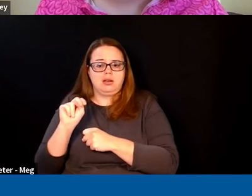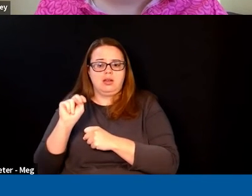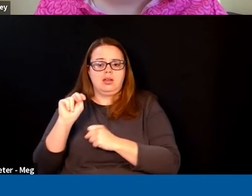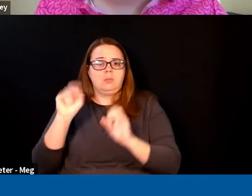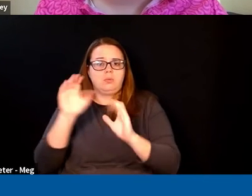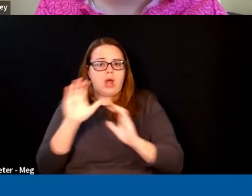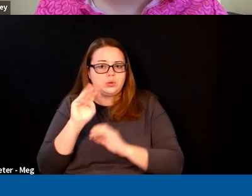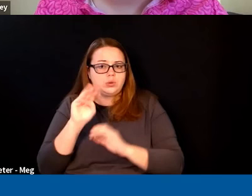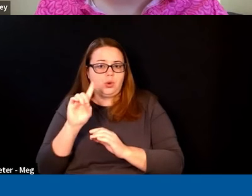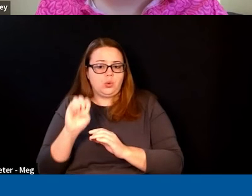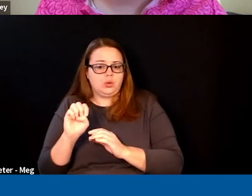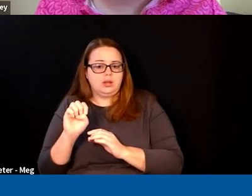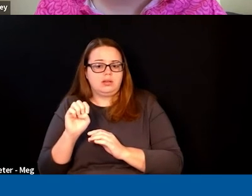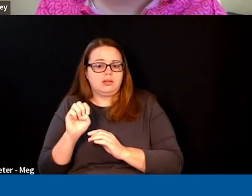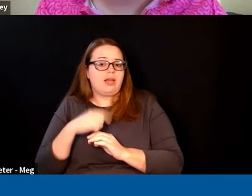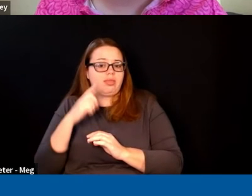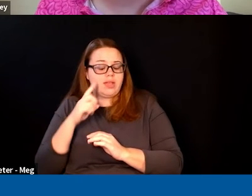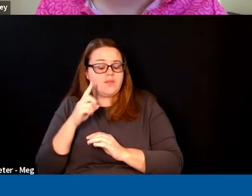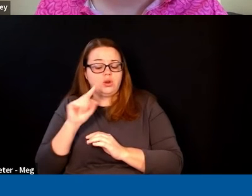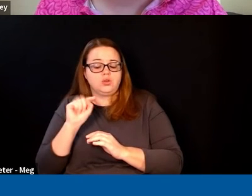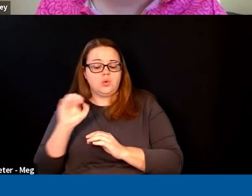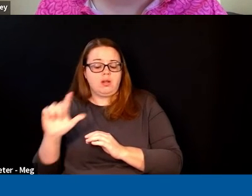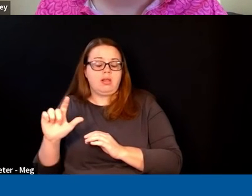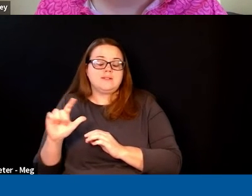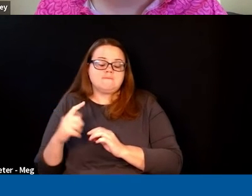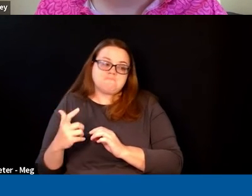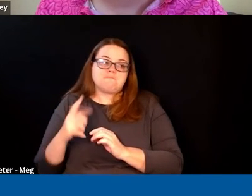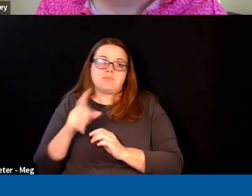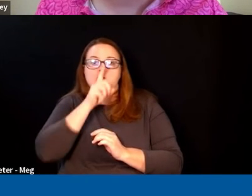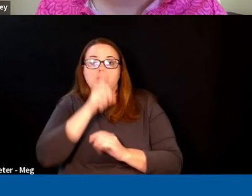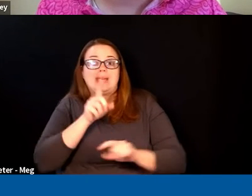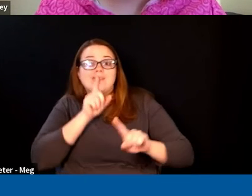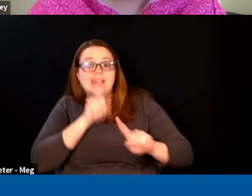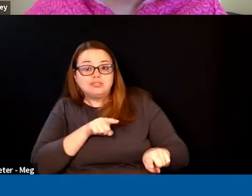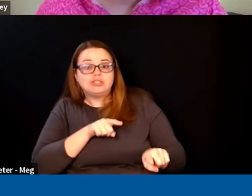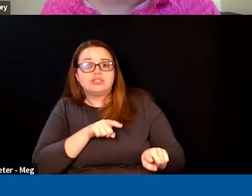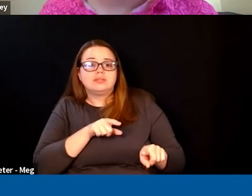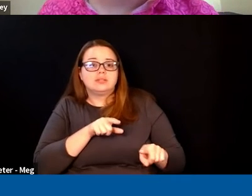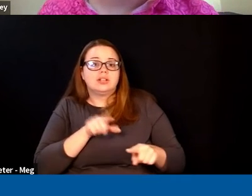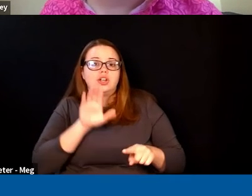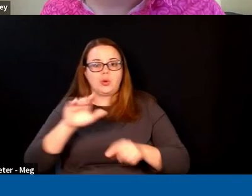So I think in terms of tooling here, the real answer is, it's your job as a designer